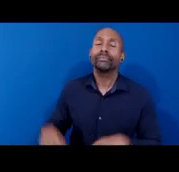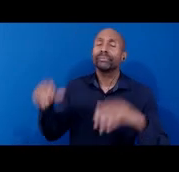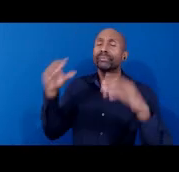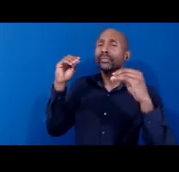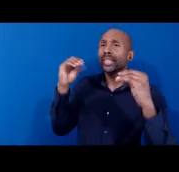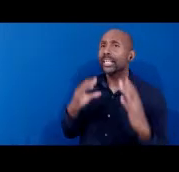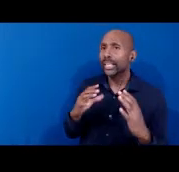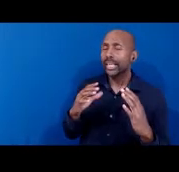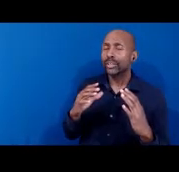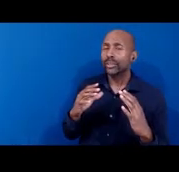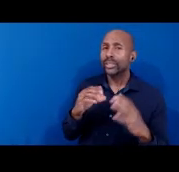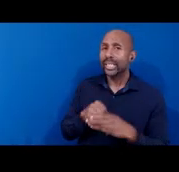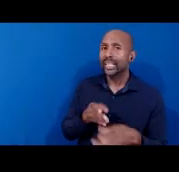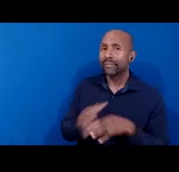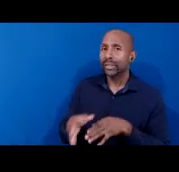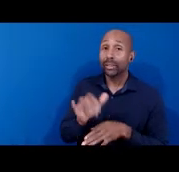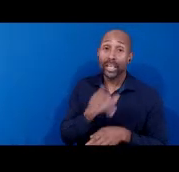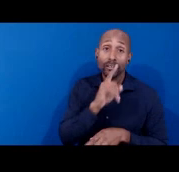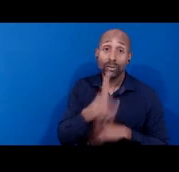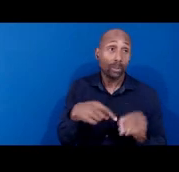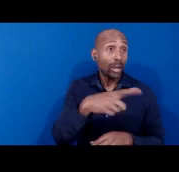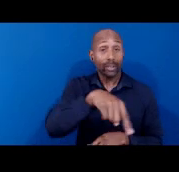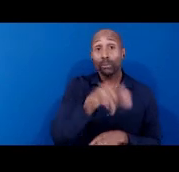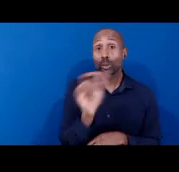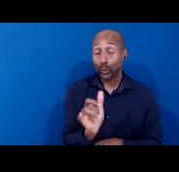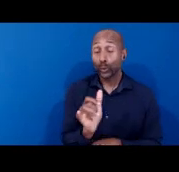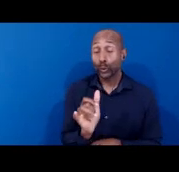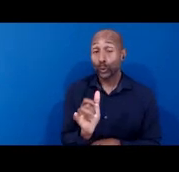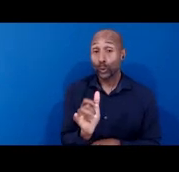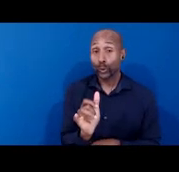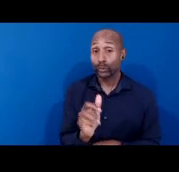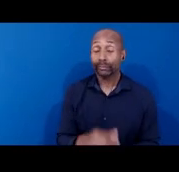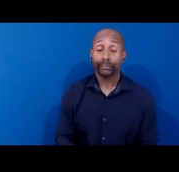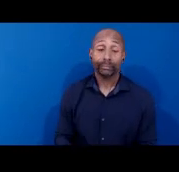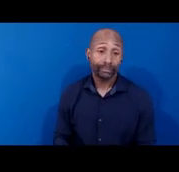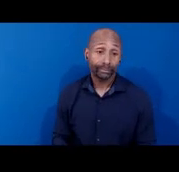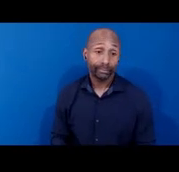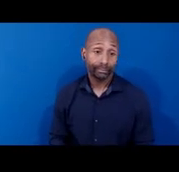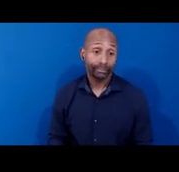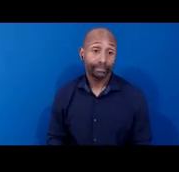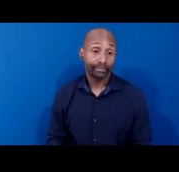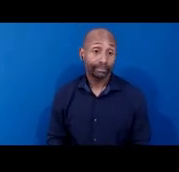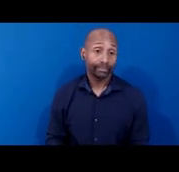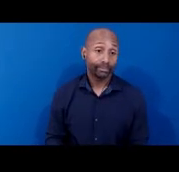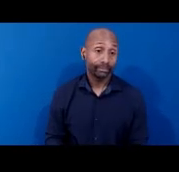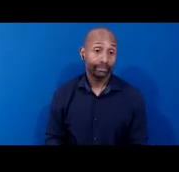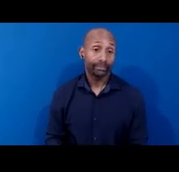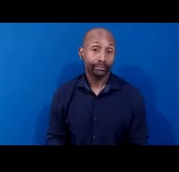about them as well as about educators in the field as well as students in STEM. Click the next slide please.